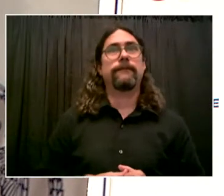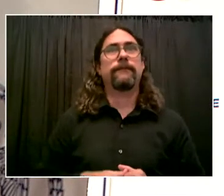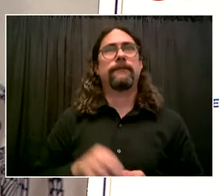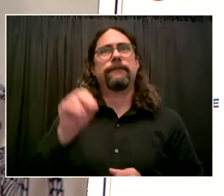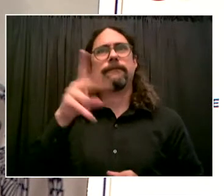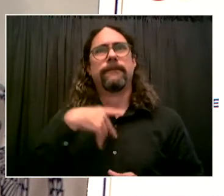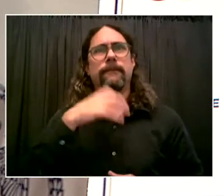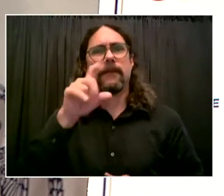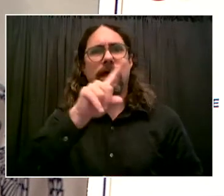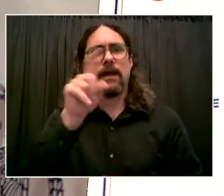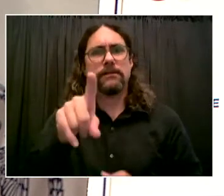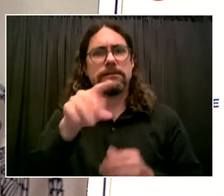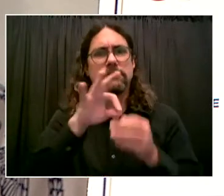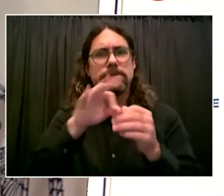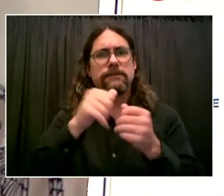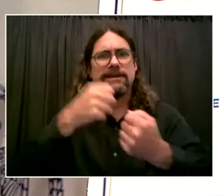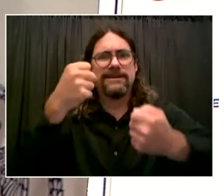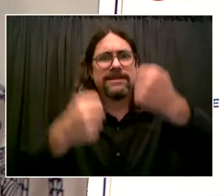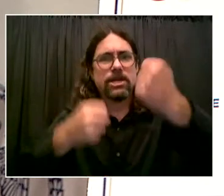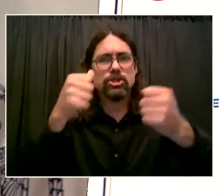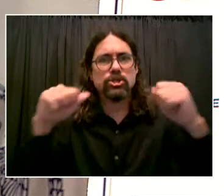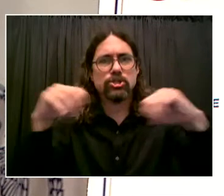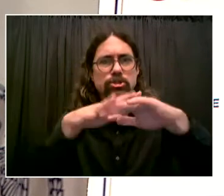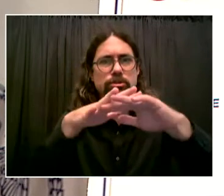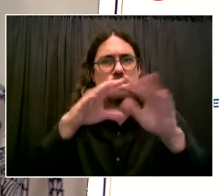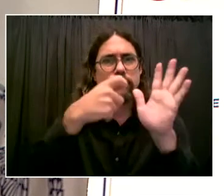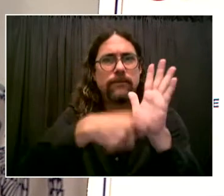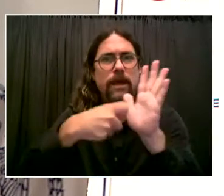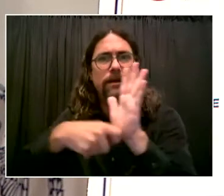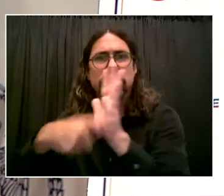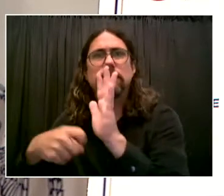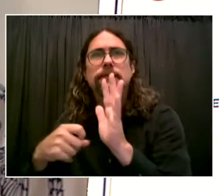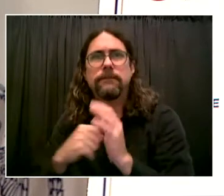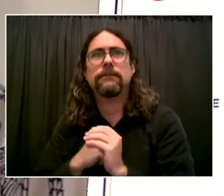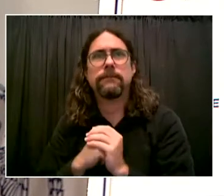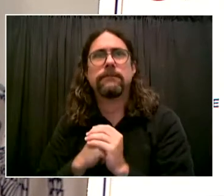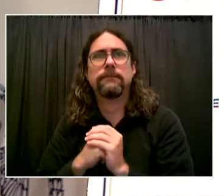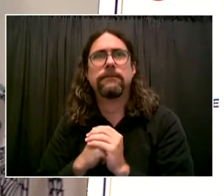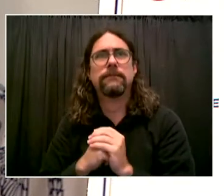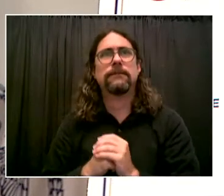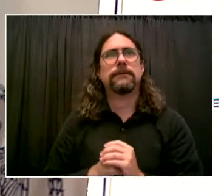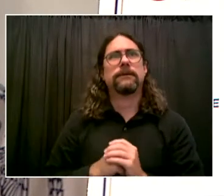CONGESTION PRICING, CONGRESSWOMAN